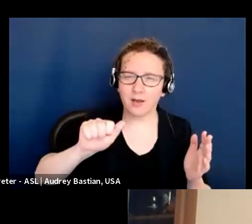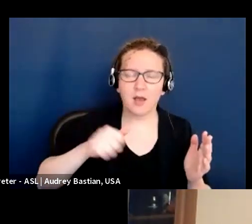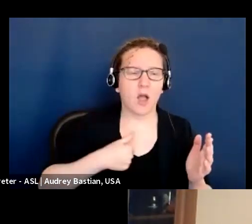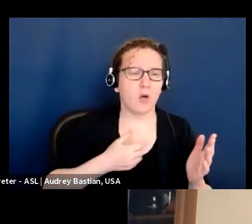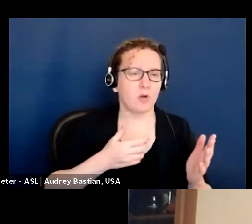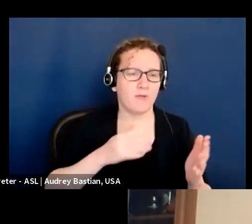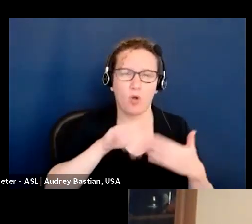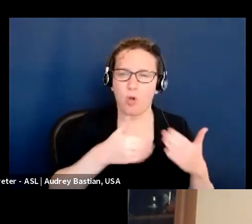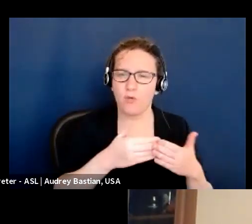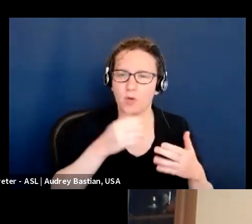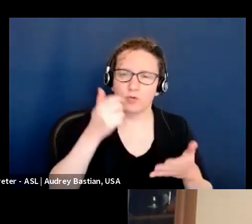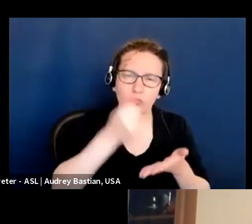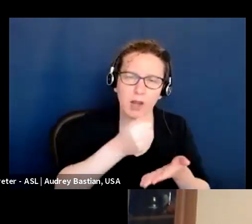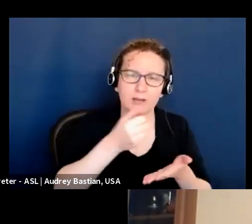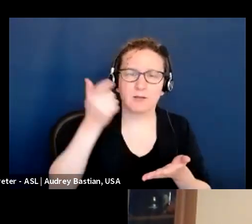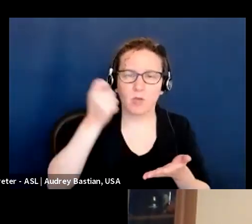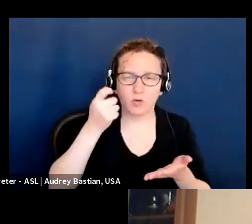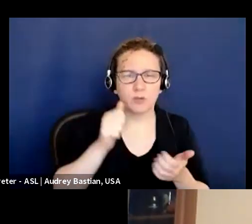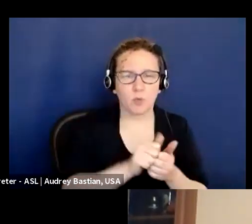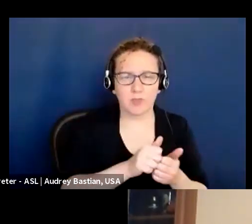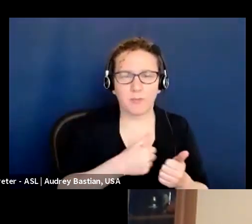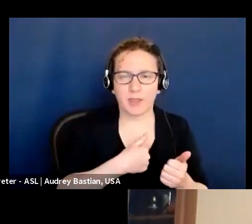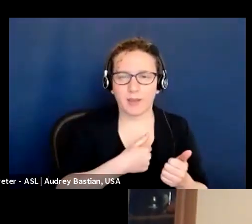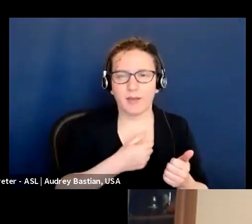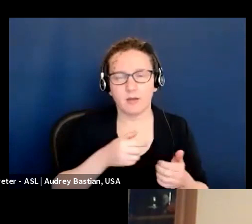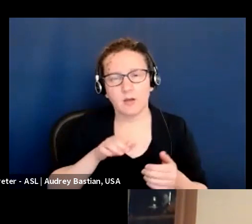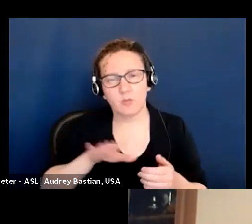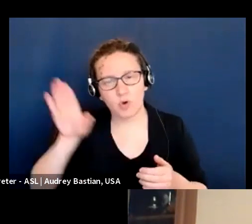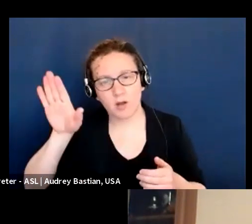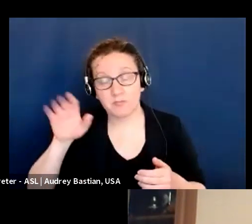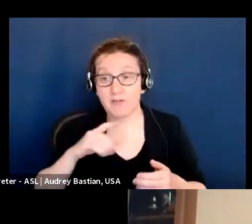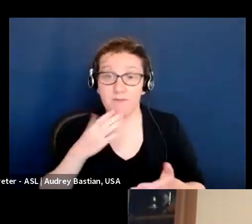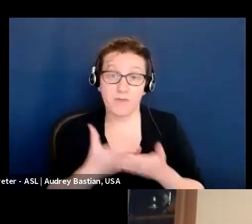grants and scholarships with me abroad. And in fact I was able to take some of my